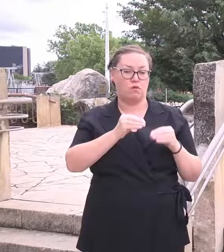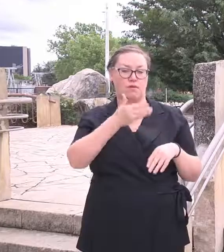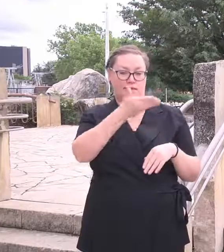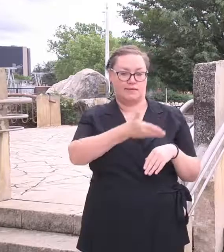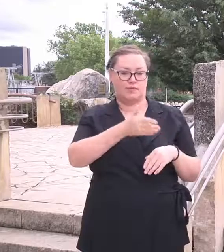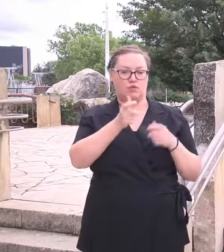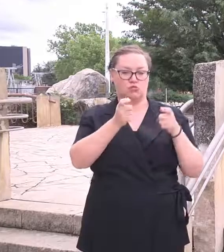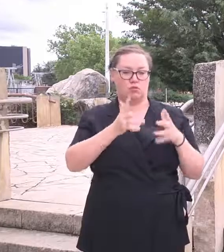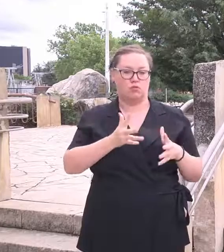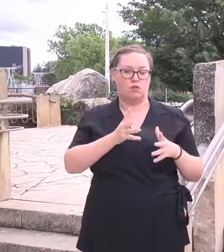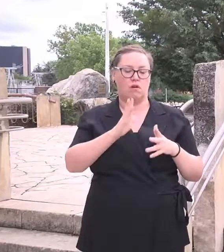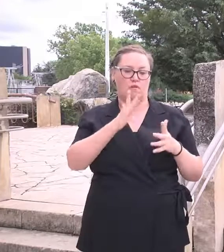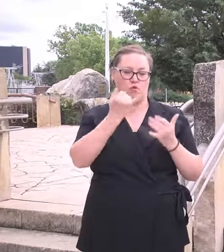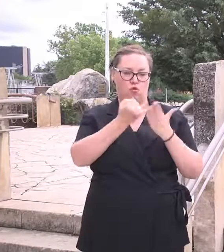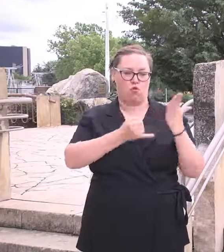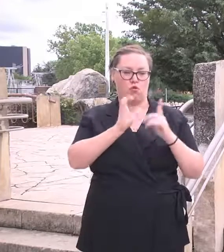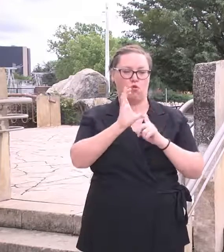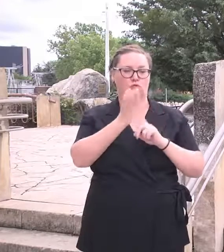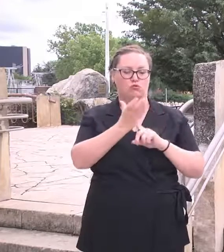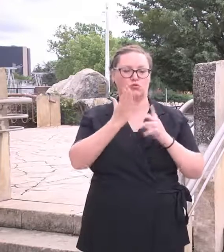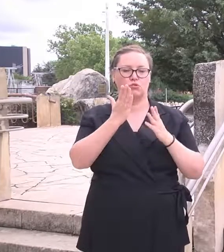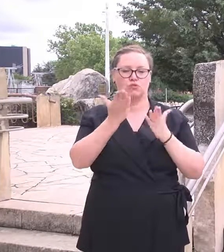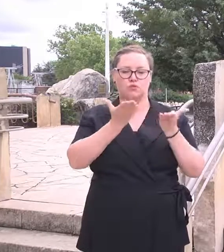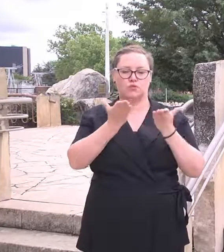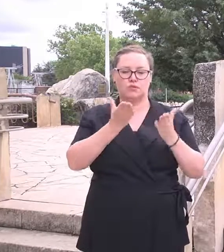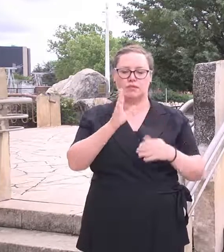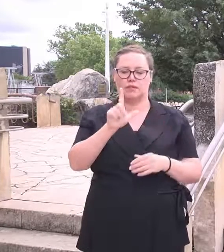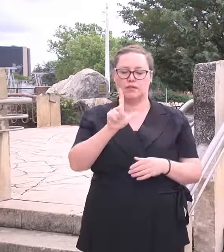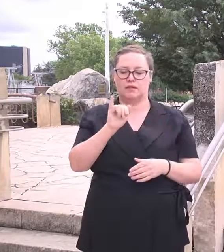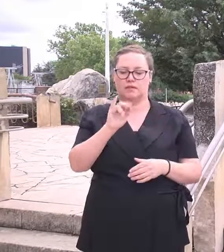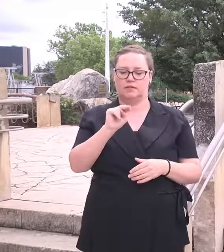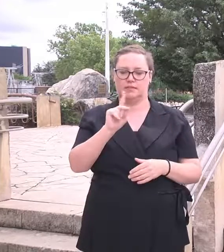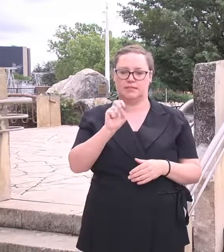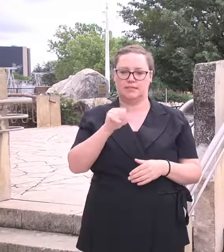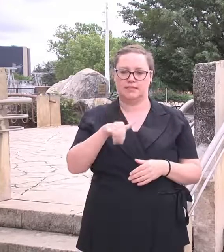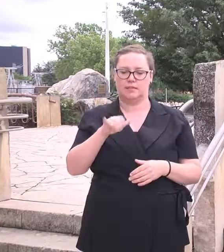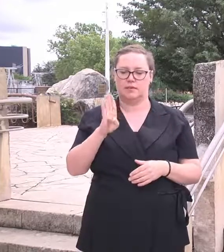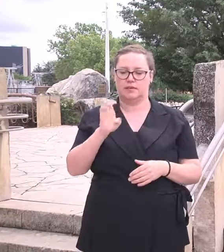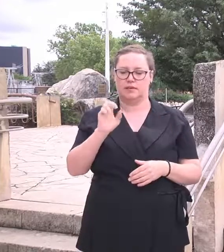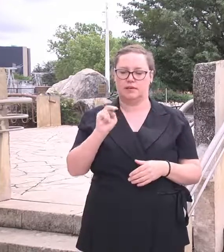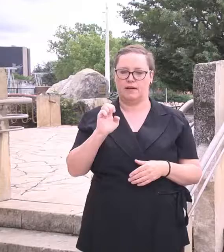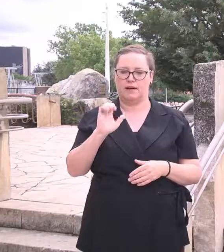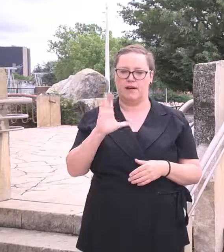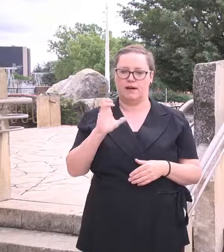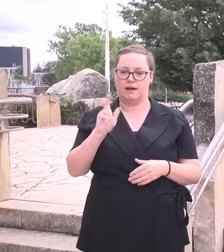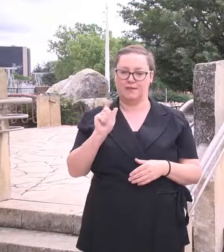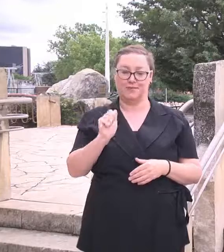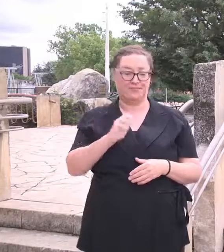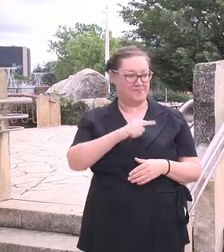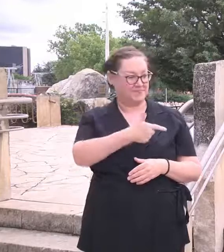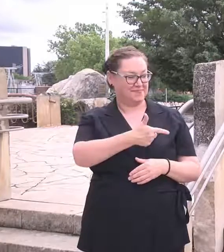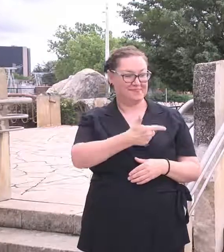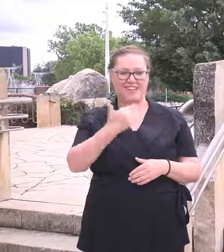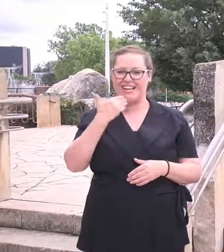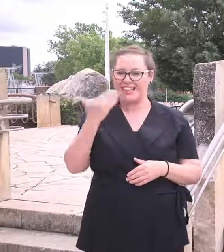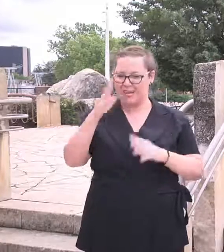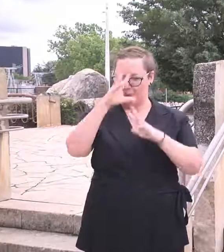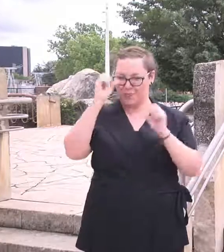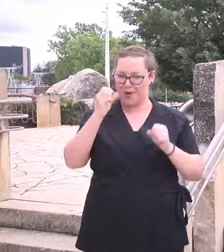and Cultural Services Lindsay Baka Lindsay thank you mayor woo uh Lindsay Baka director of Arts